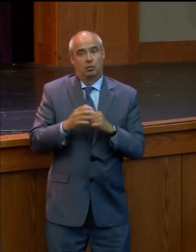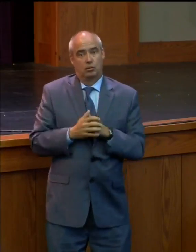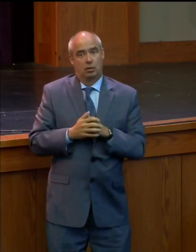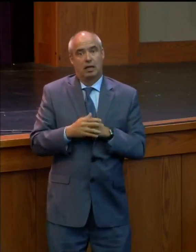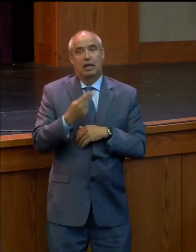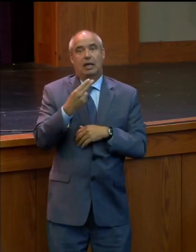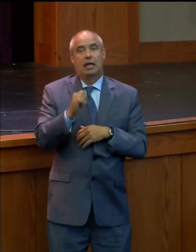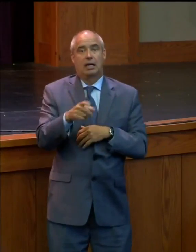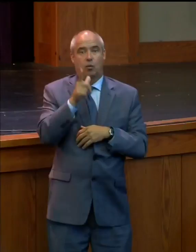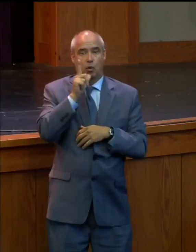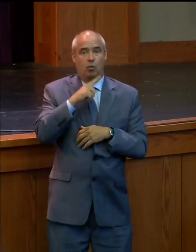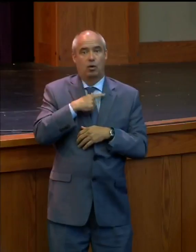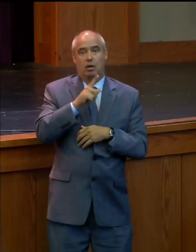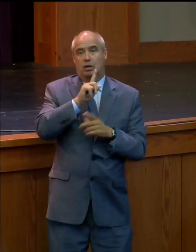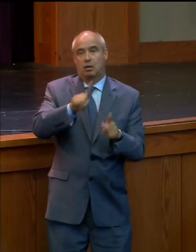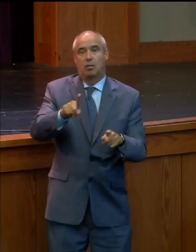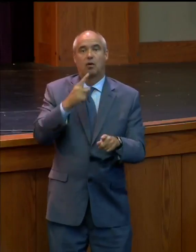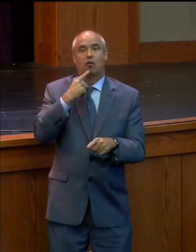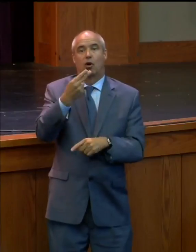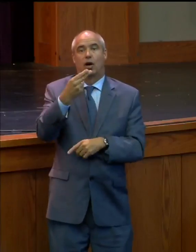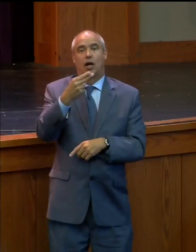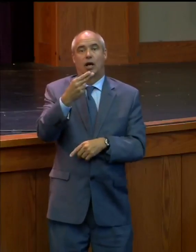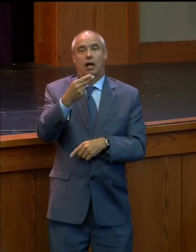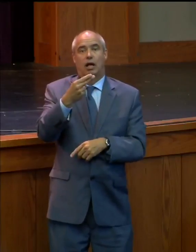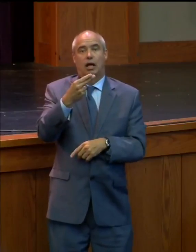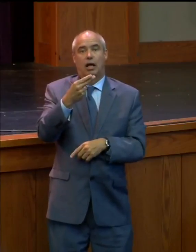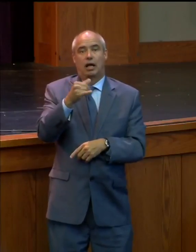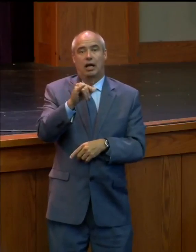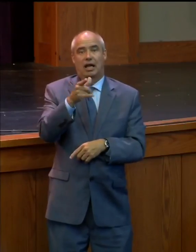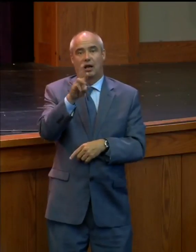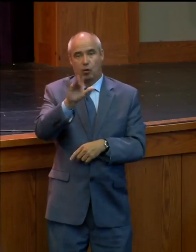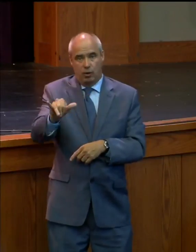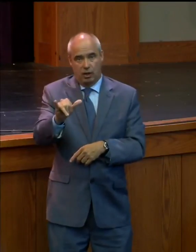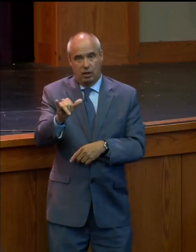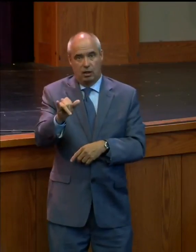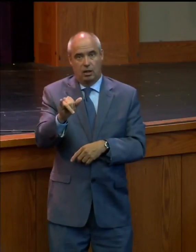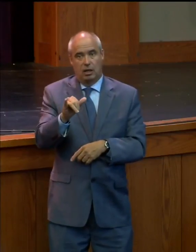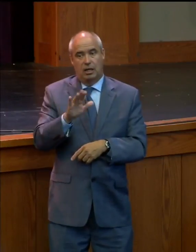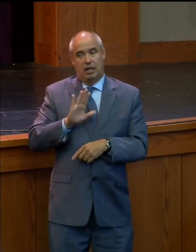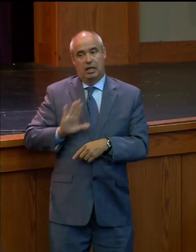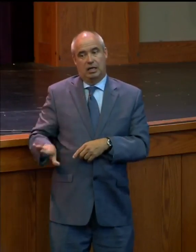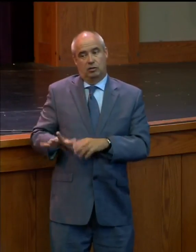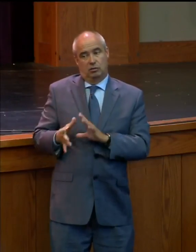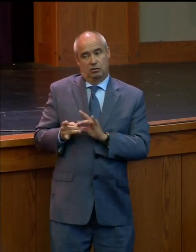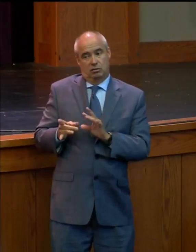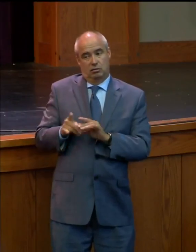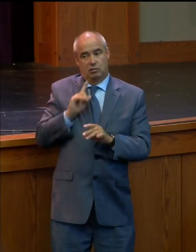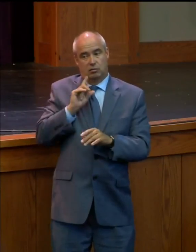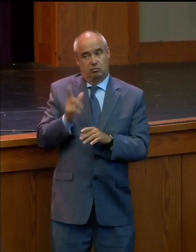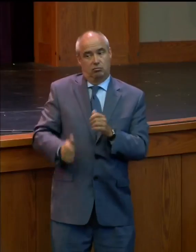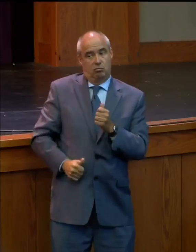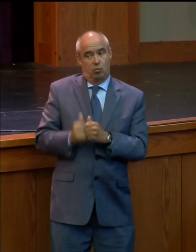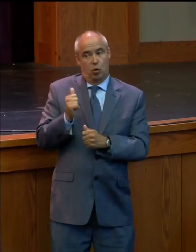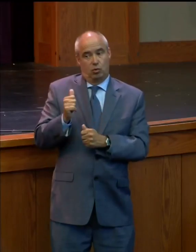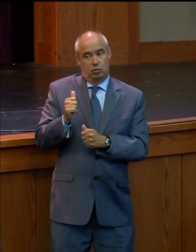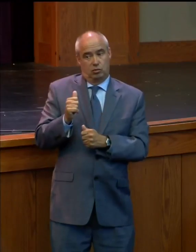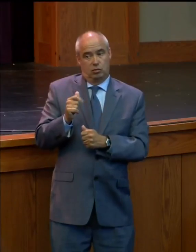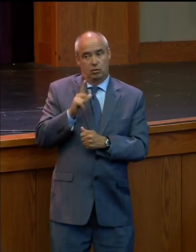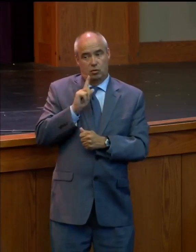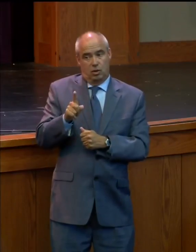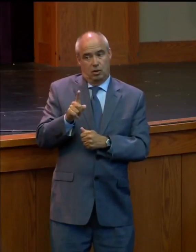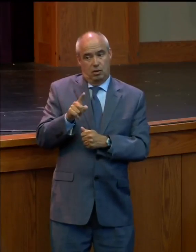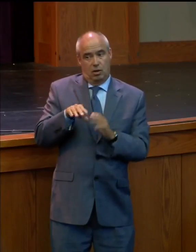HE WILL COME OUT FOR HILLARY AND PUT HIS MAJORITY OF THE UNDER 45